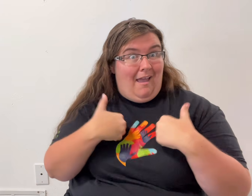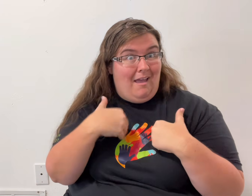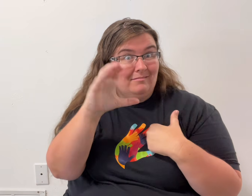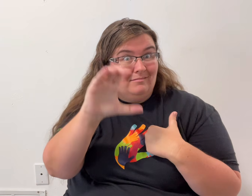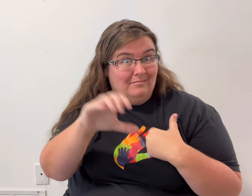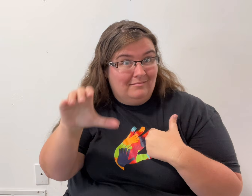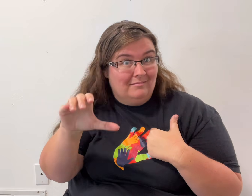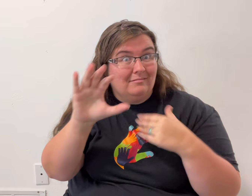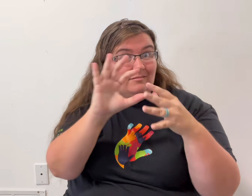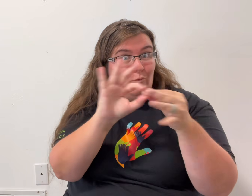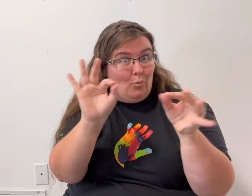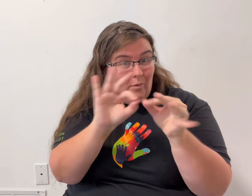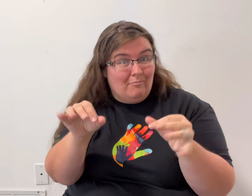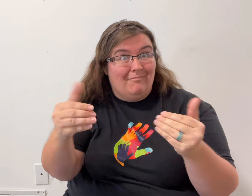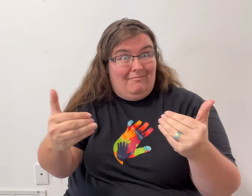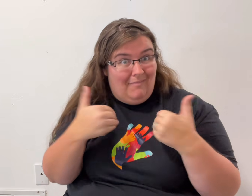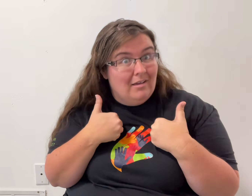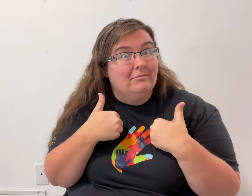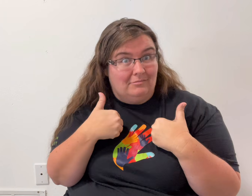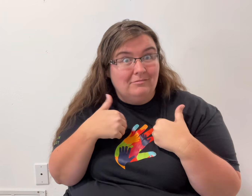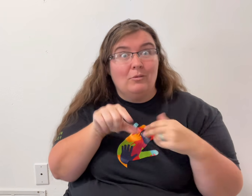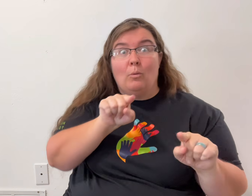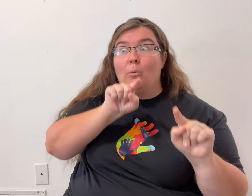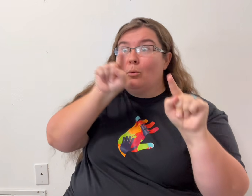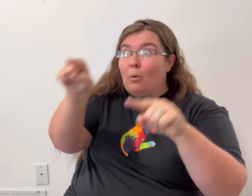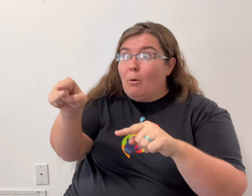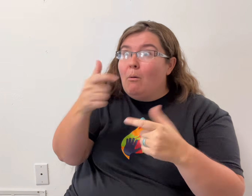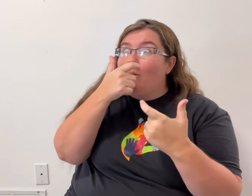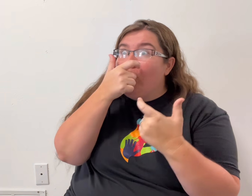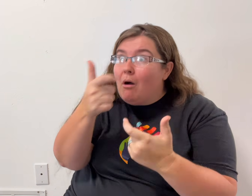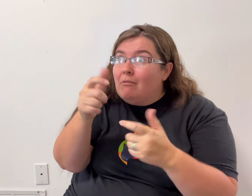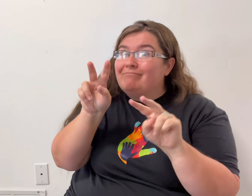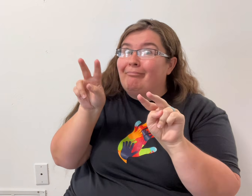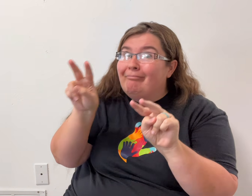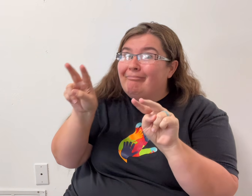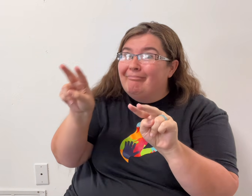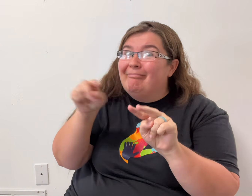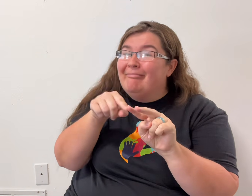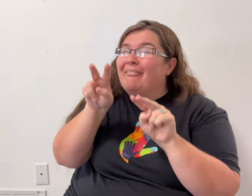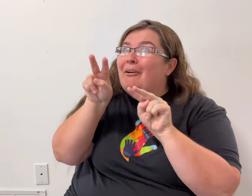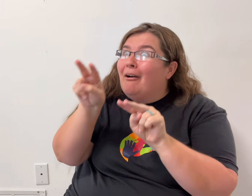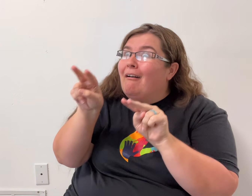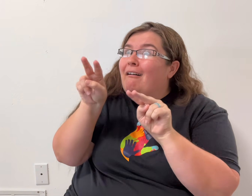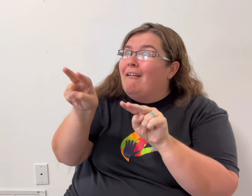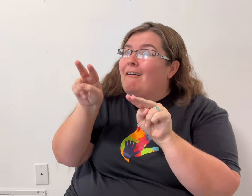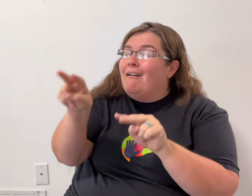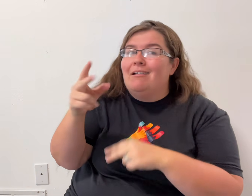It has CC (closed captions) so go watch, LOOK-AT-IT (see this handshape again?)